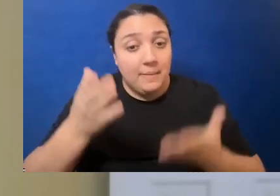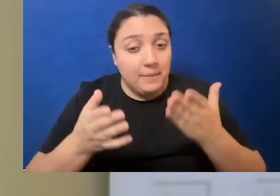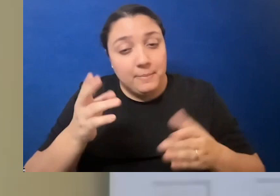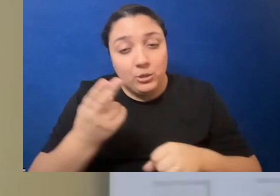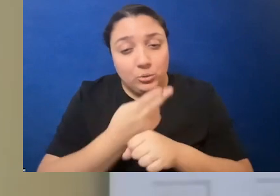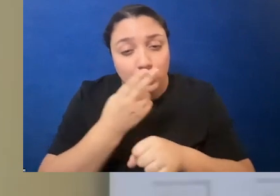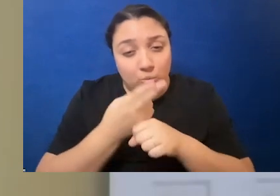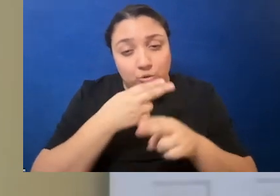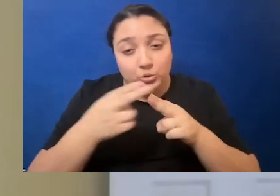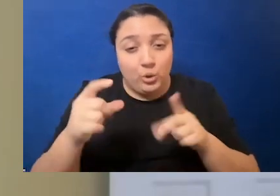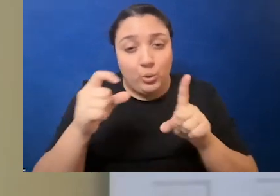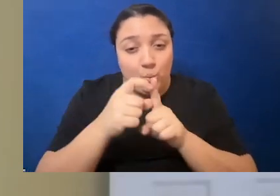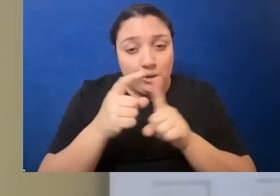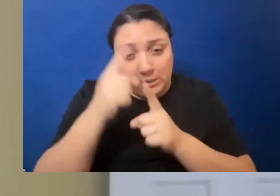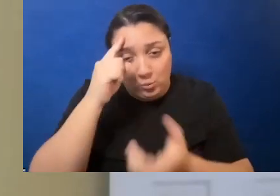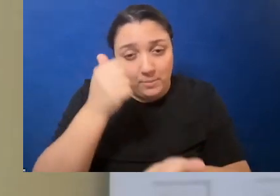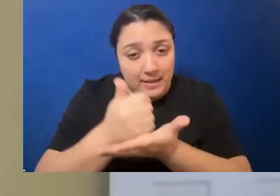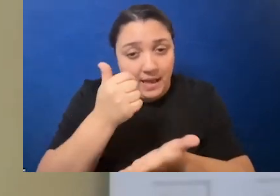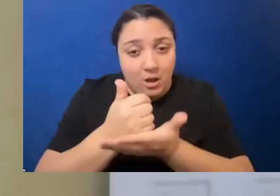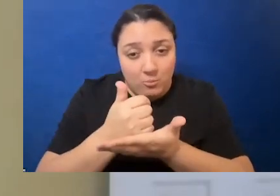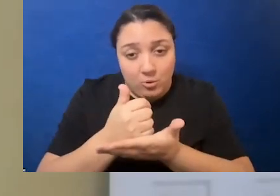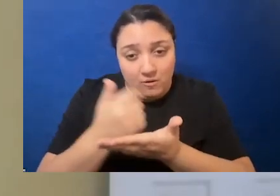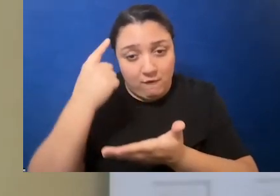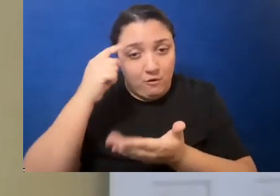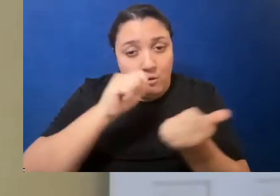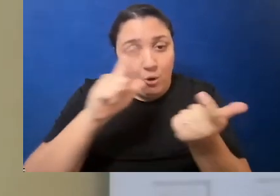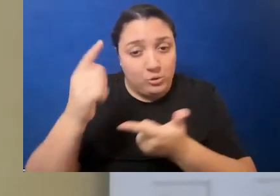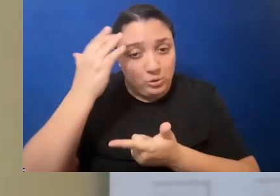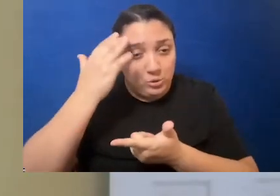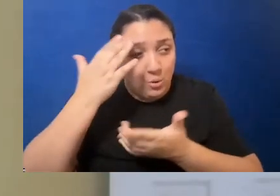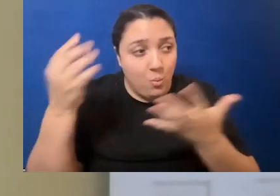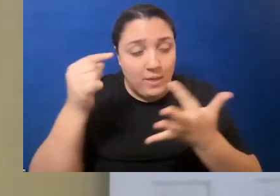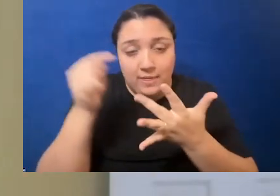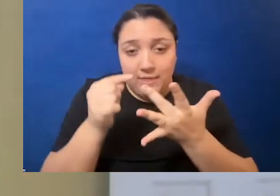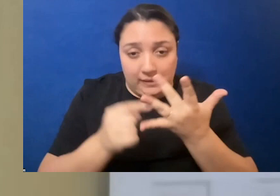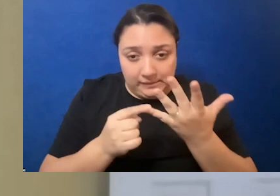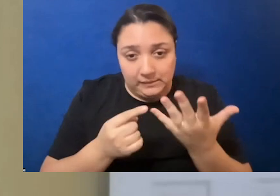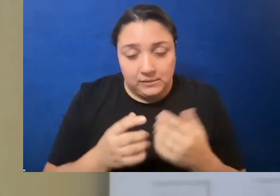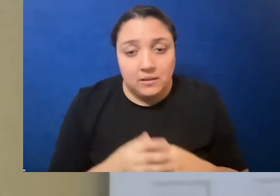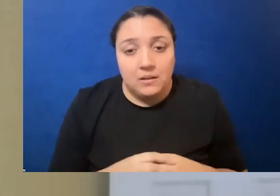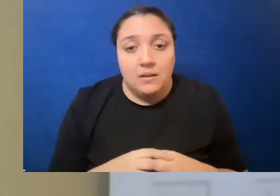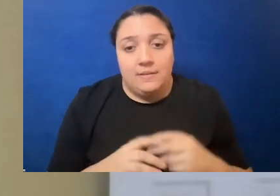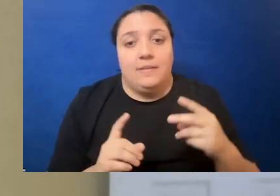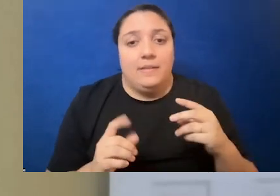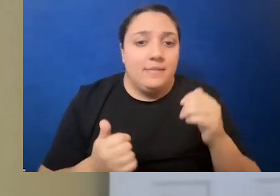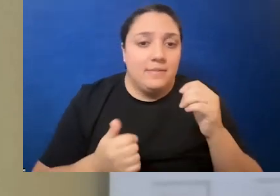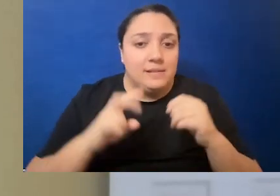SO I ENCOURAGE YOU TO PUT THAT IN THE CHAT. TRY TO USE SHORT WORDS BUT PUT IT IN THE CHAT. THAT WOULD BE HELPFUL TO